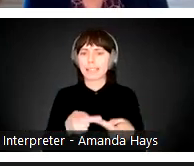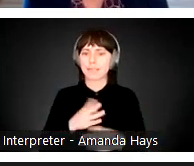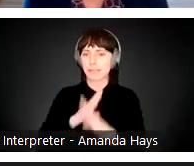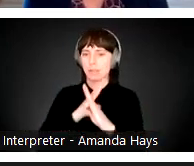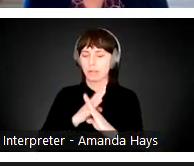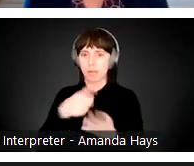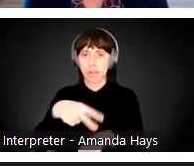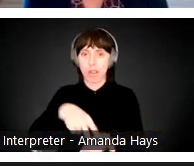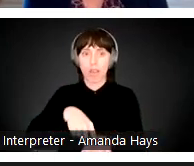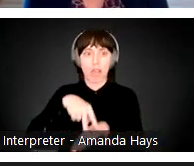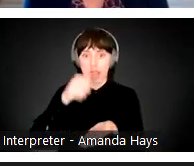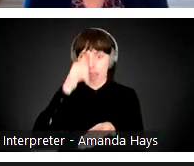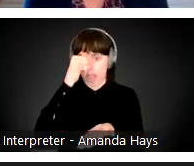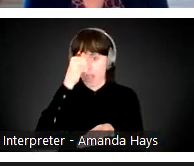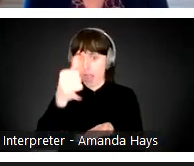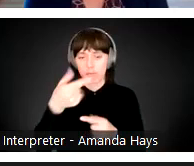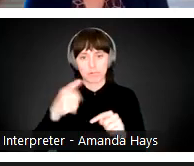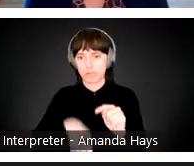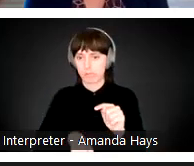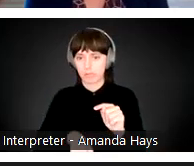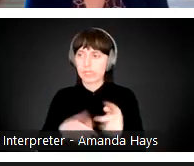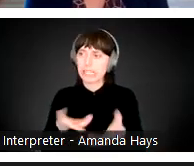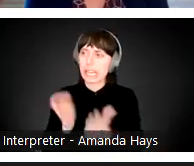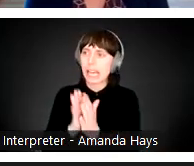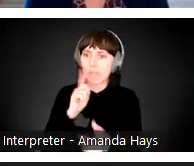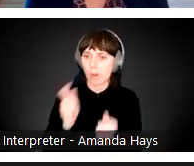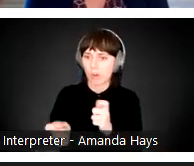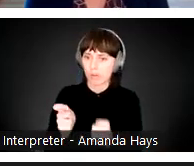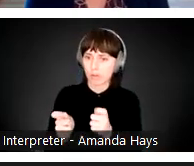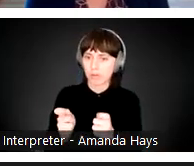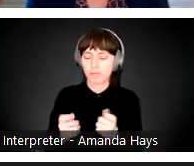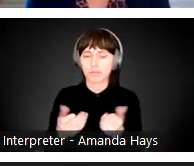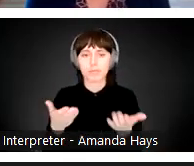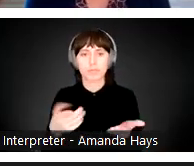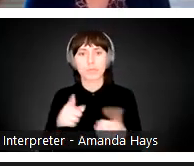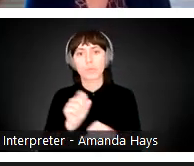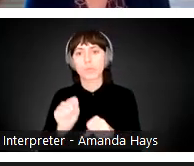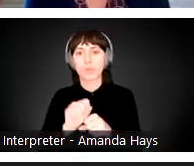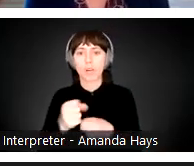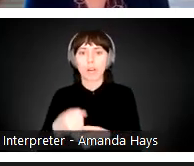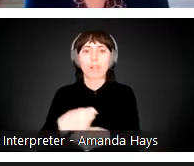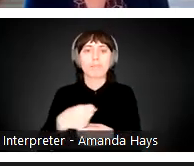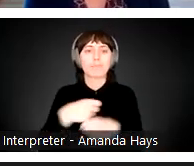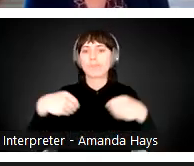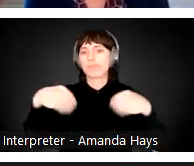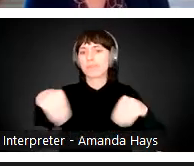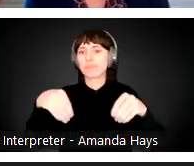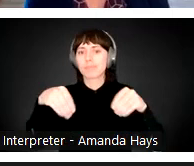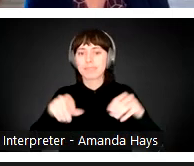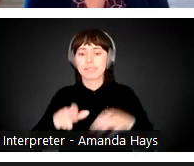adjustment? You know, for example, if you're working at the, at a coffee chain,